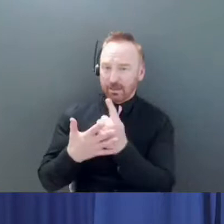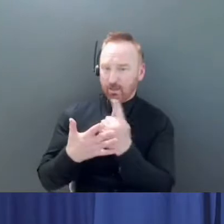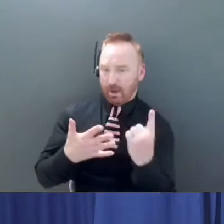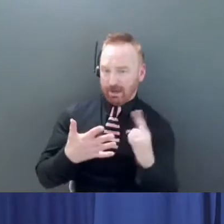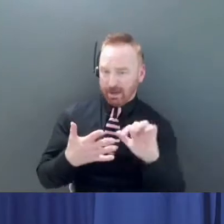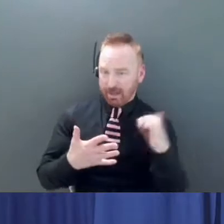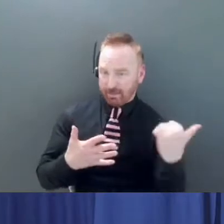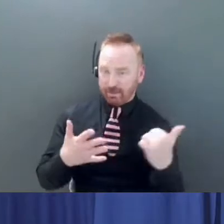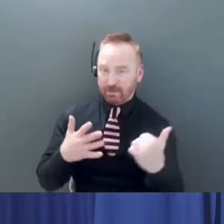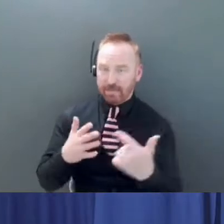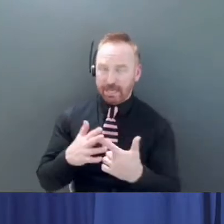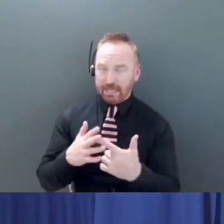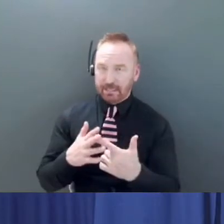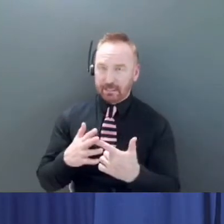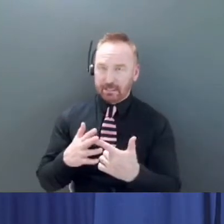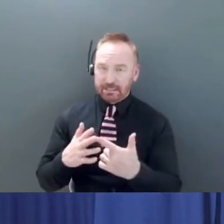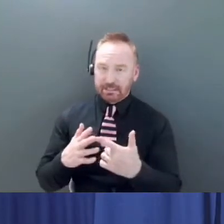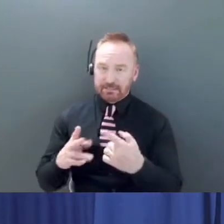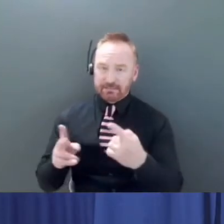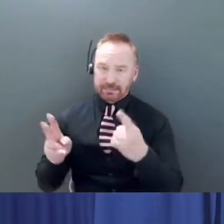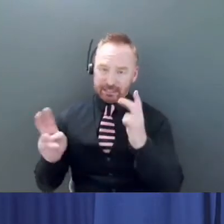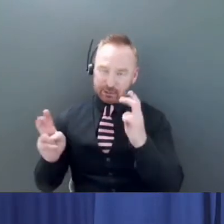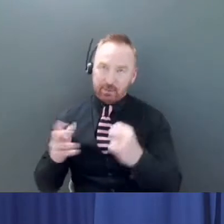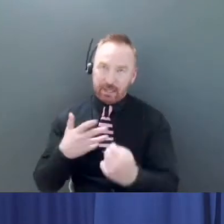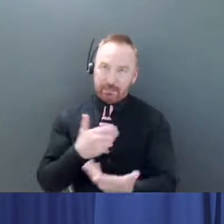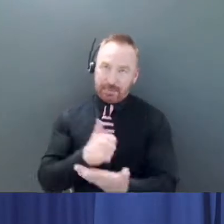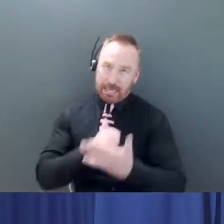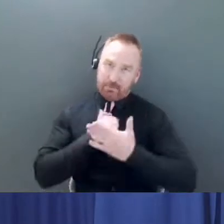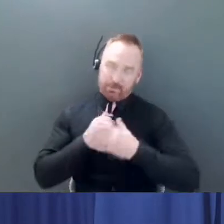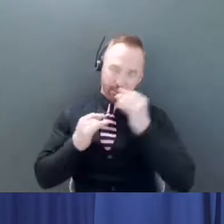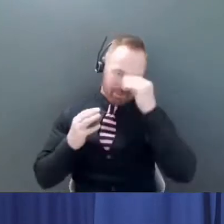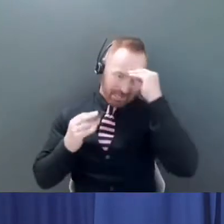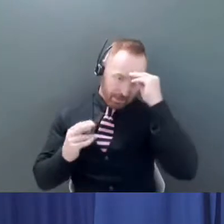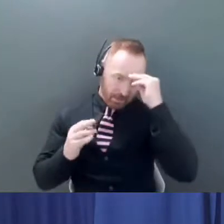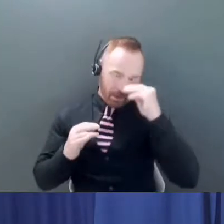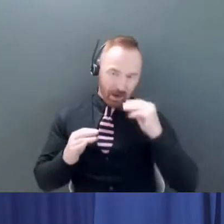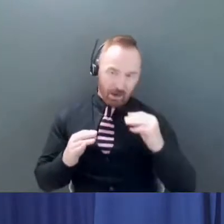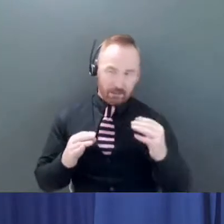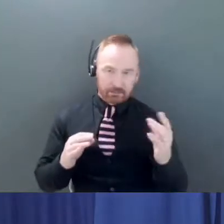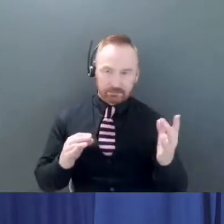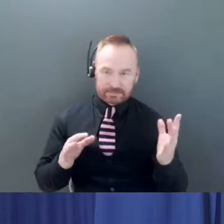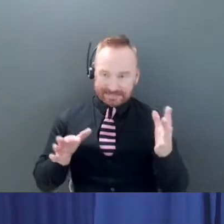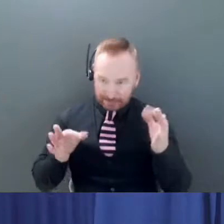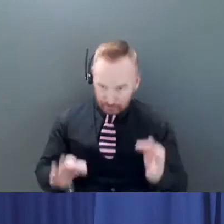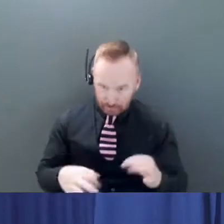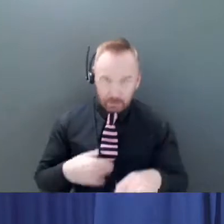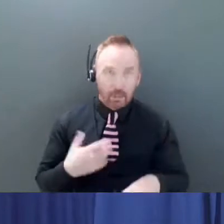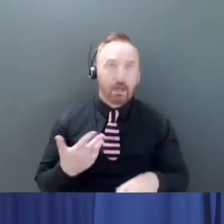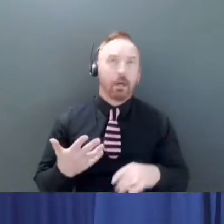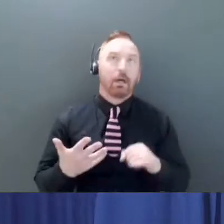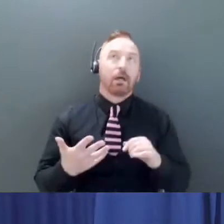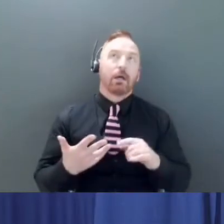And yes, our ability to have a